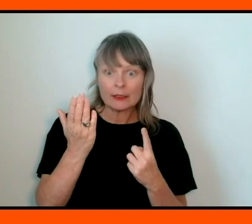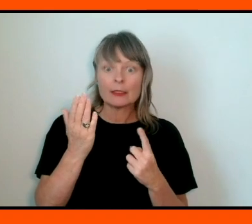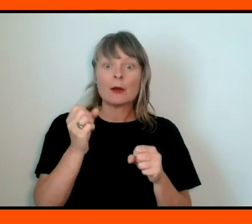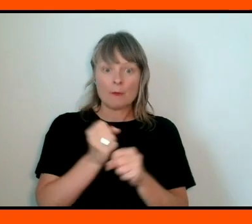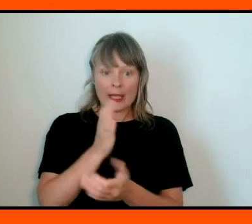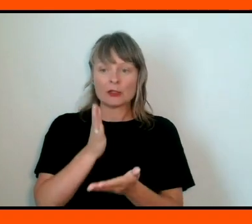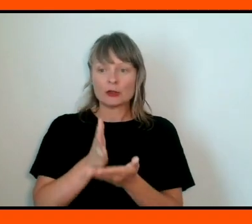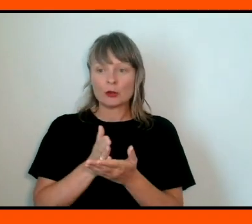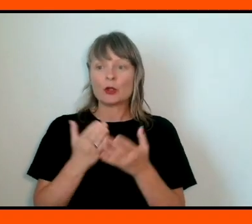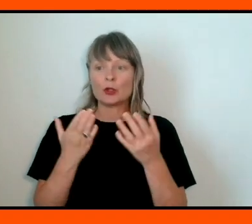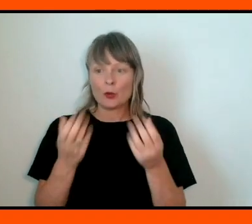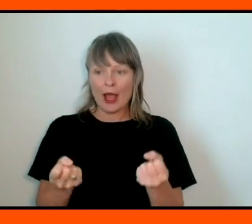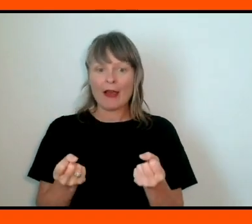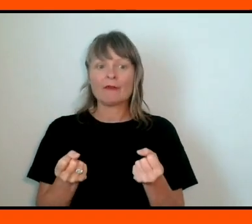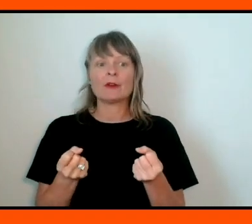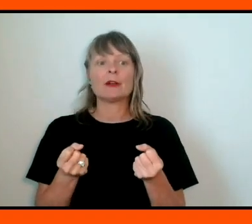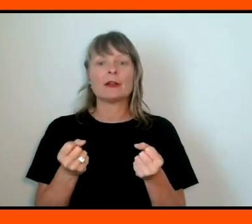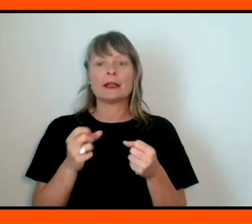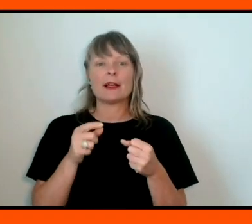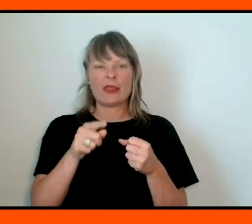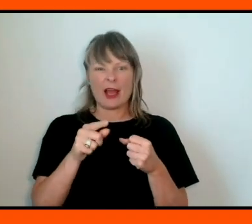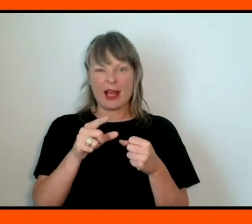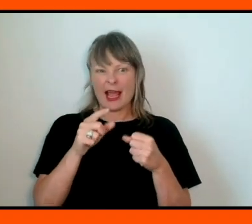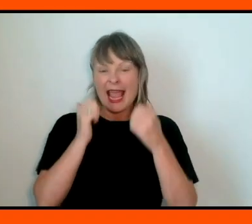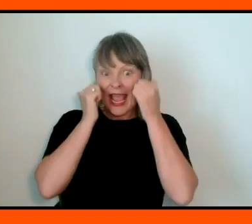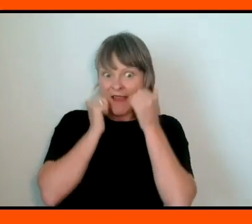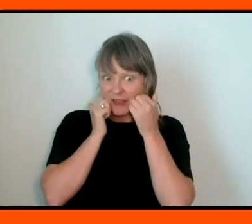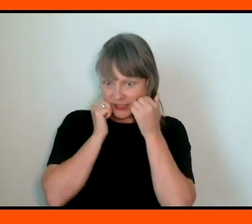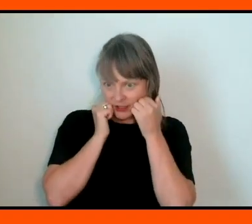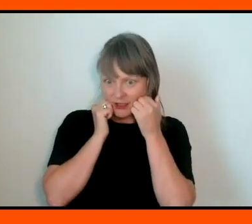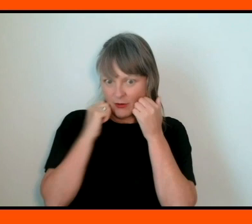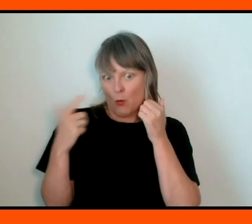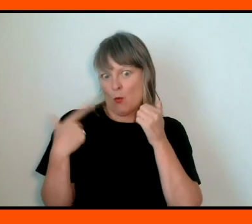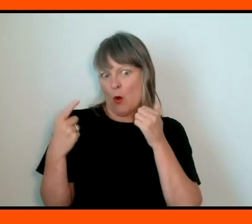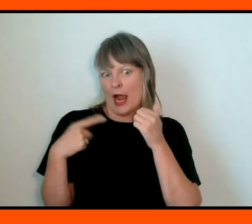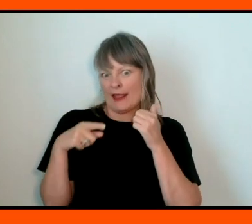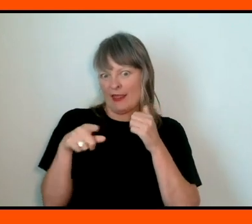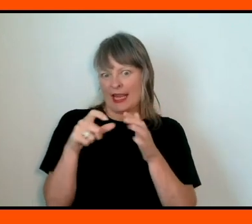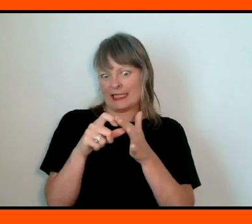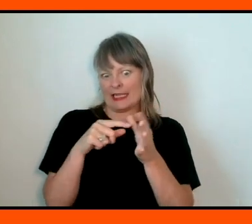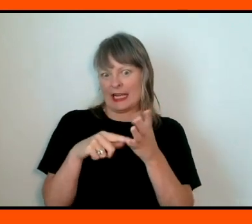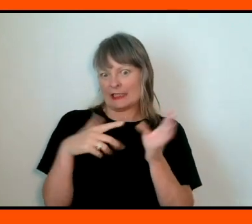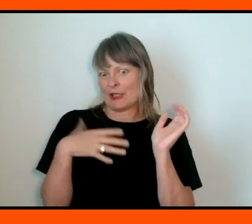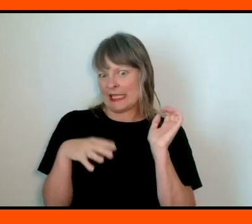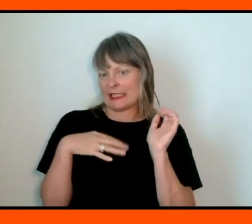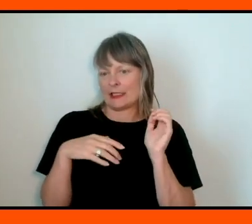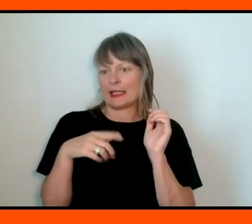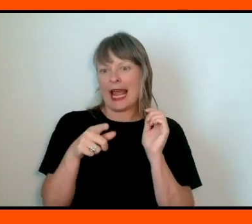about why the data is needed and any other evidence that you think might support your case. Fabulous.